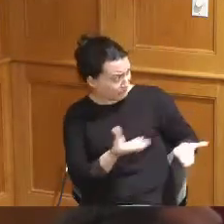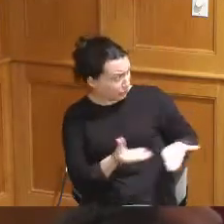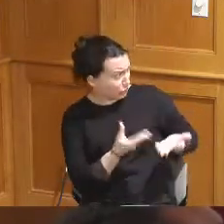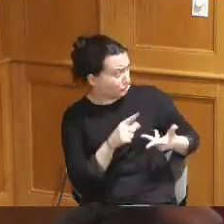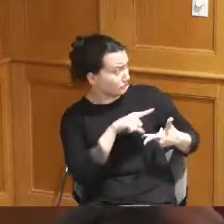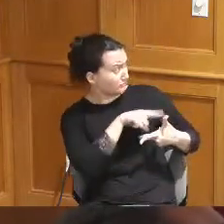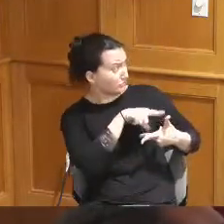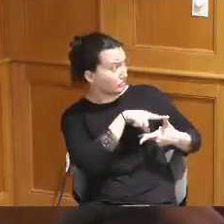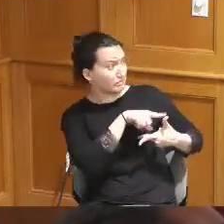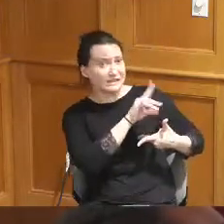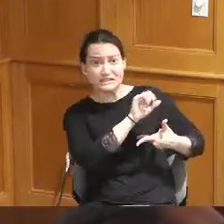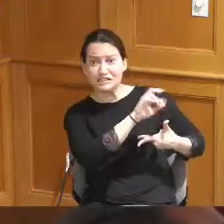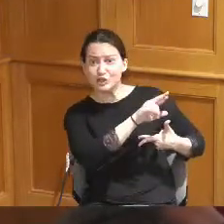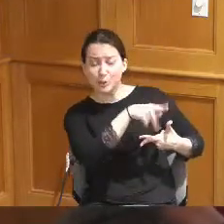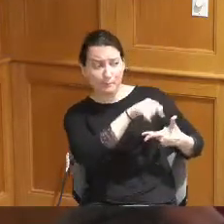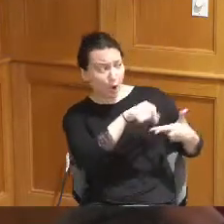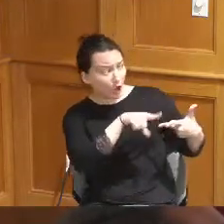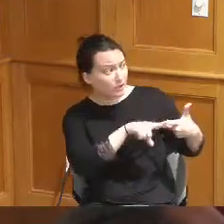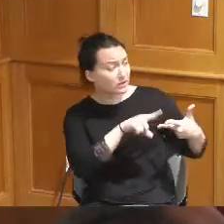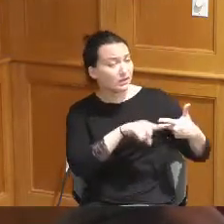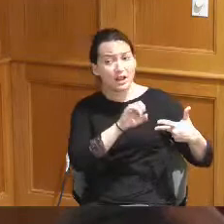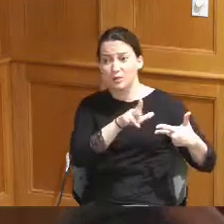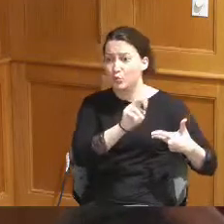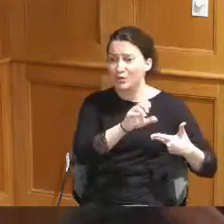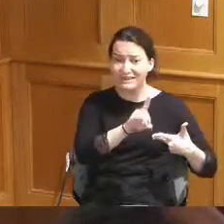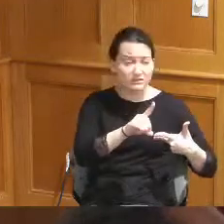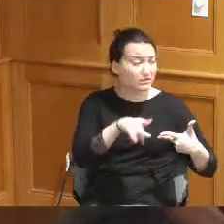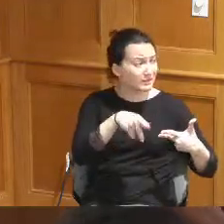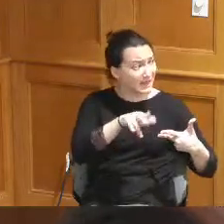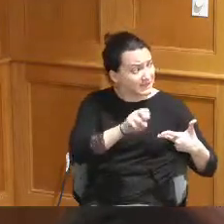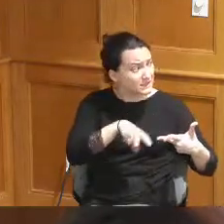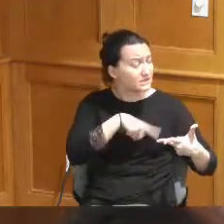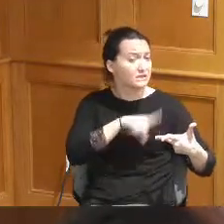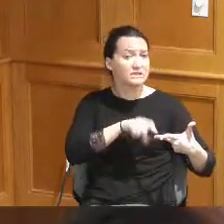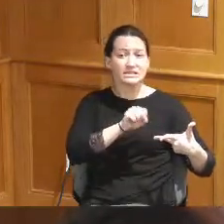Deer Park Elmwood Place or St. Bernard if they would like to make any comment to the Board